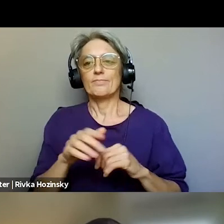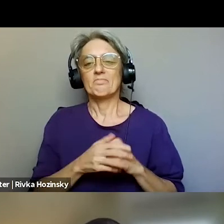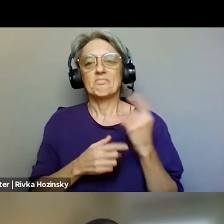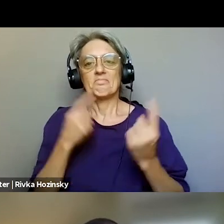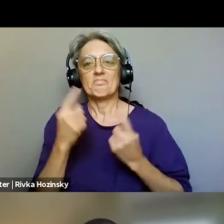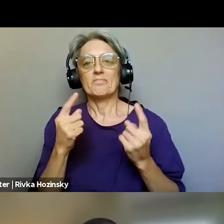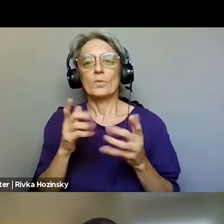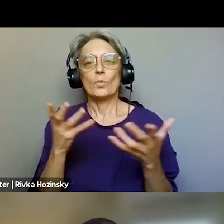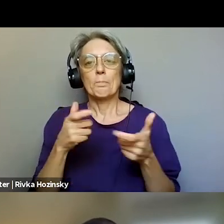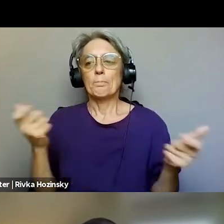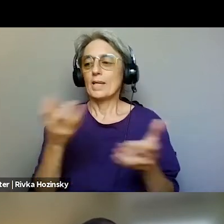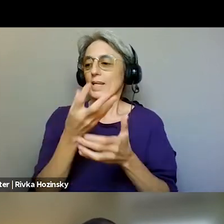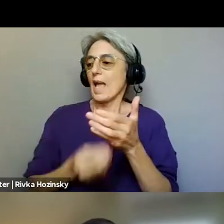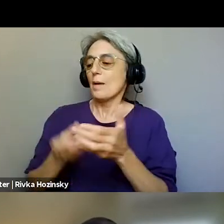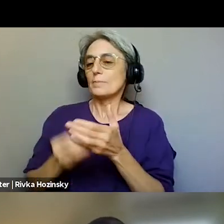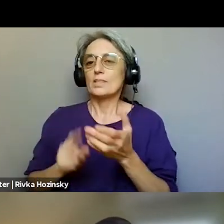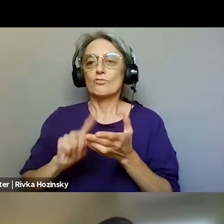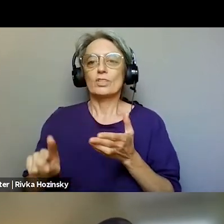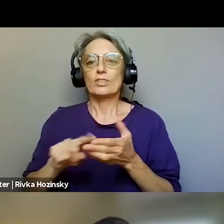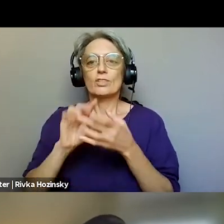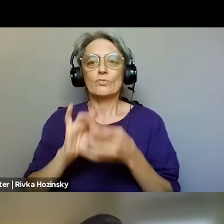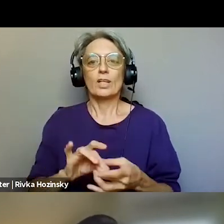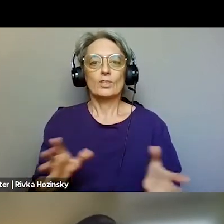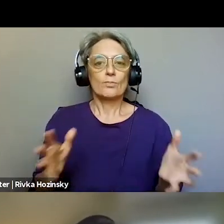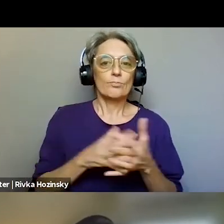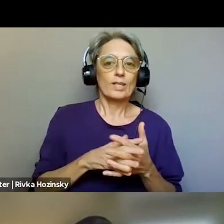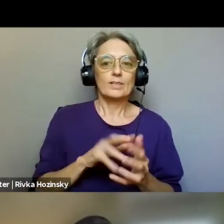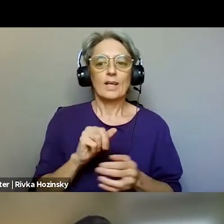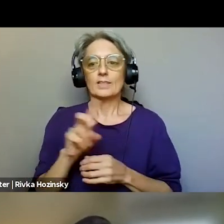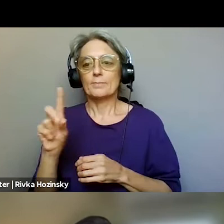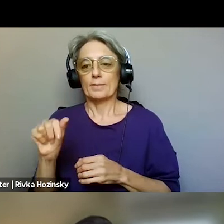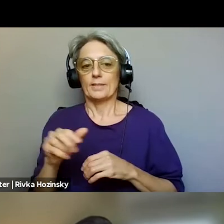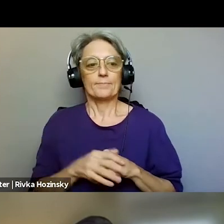in the research in pregnancy and disability and I’m really particularly interested in something